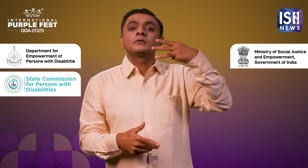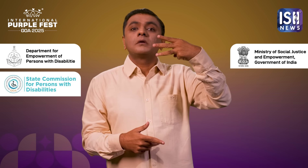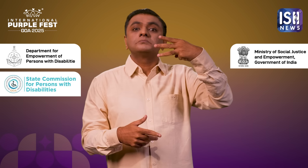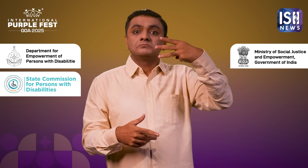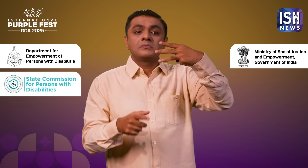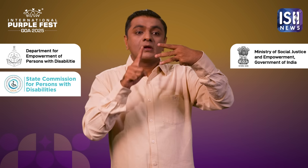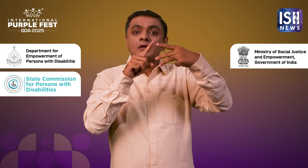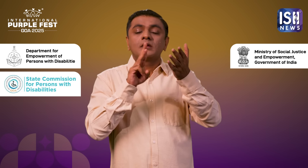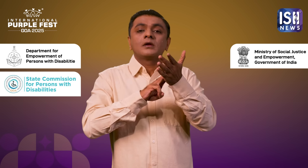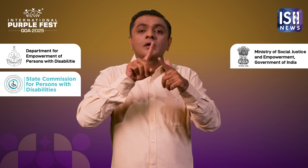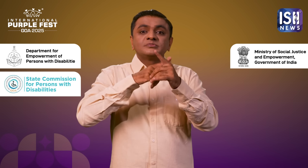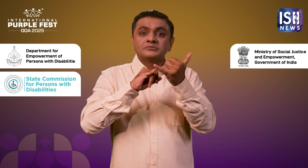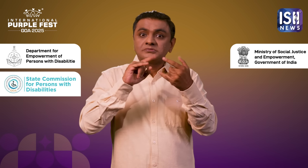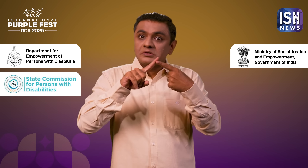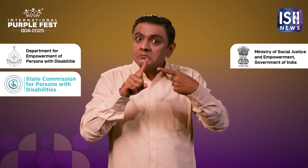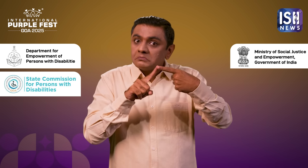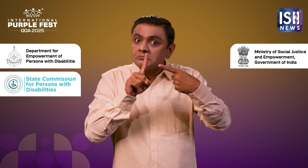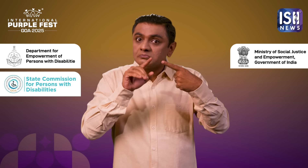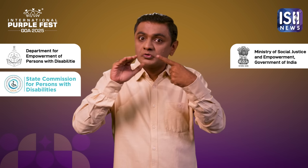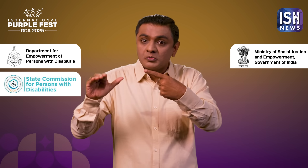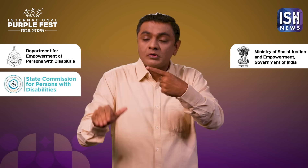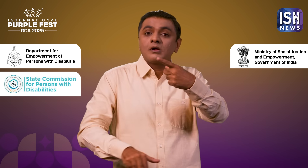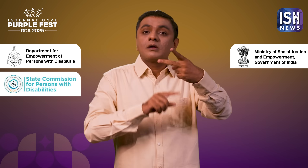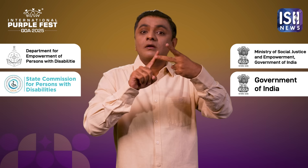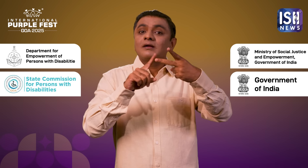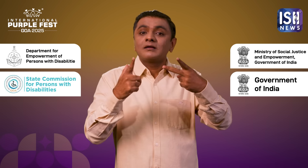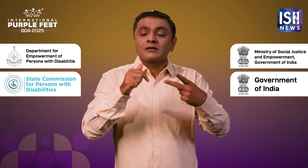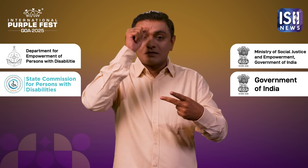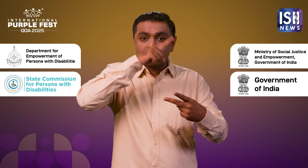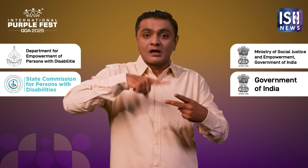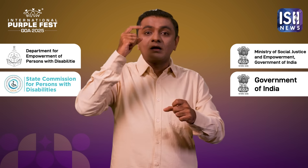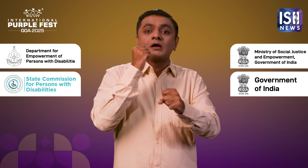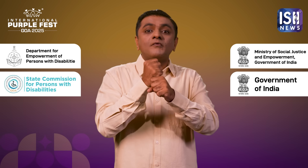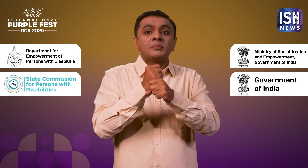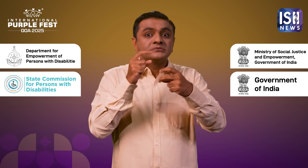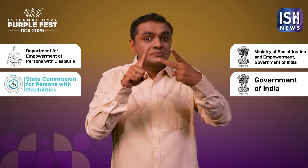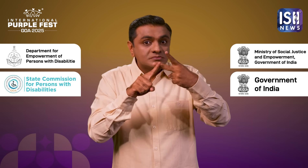1. Ministry of Social Justice and Empowerment 2. Government of India